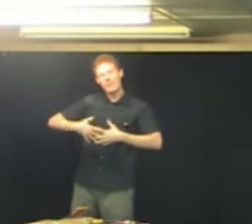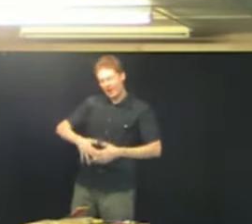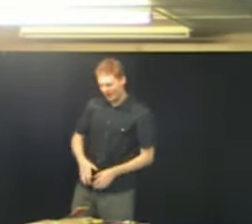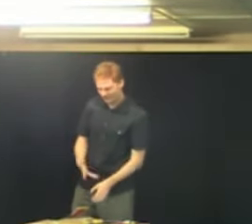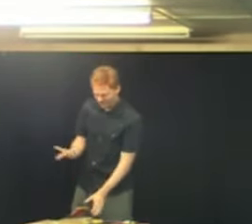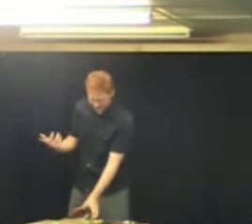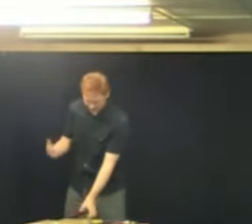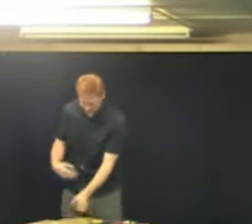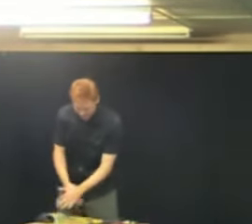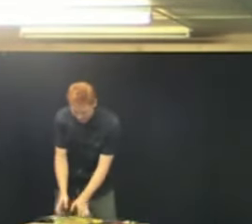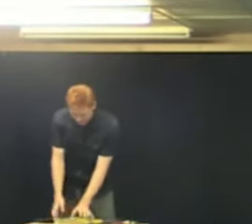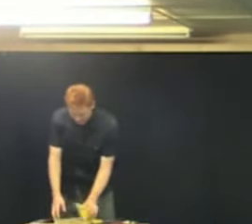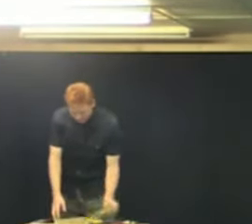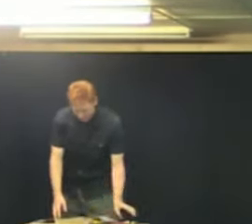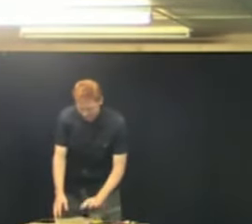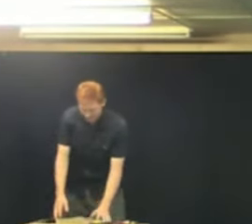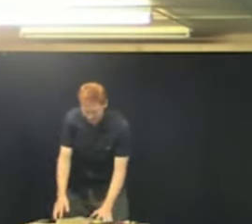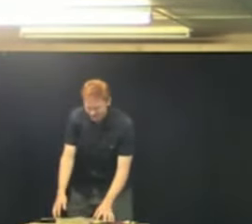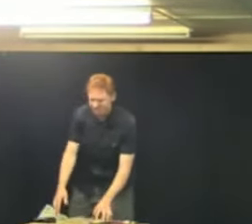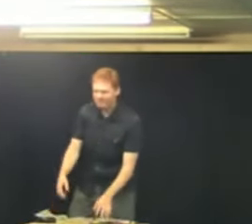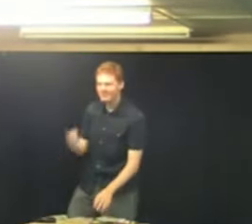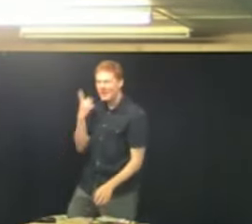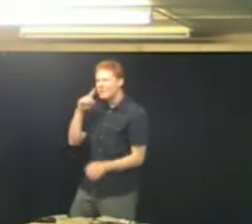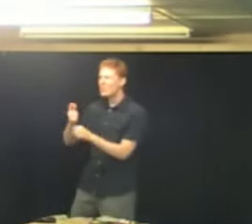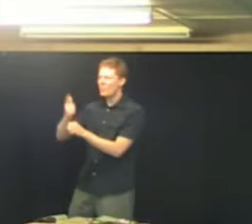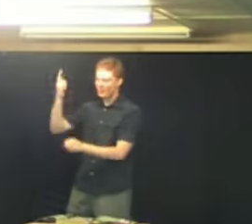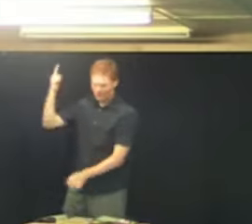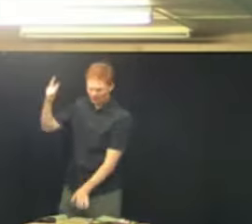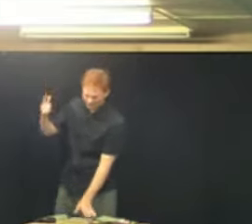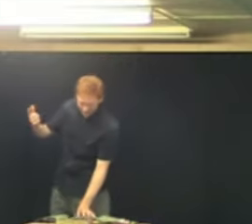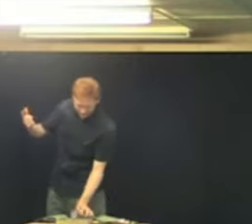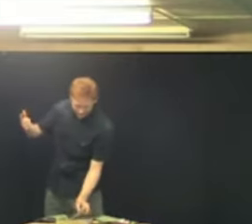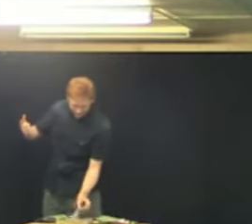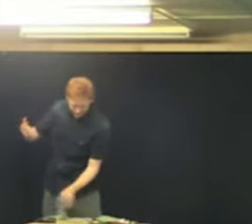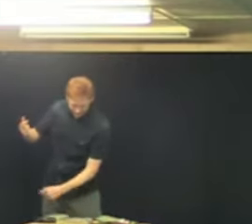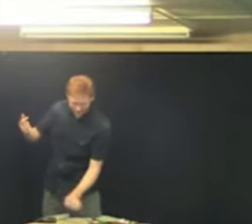For example perhaps you have ignored God so that is the same as one page turning out